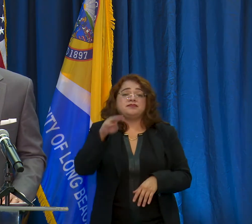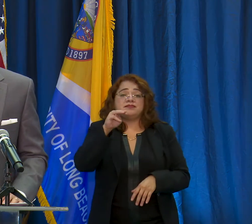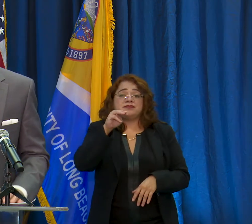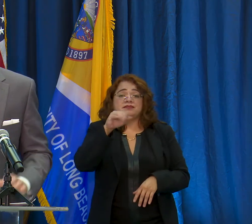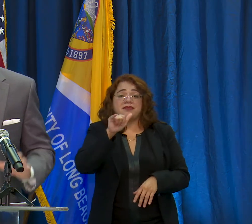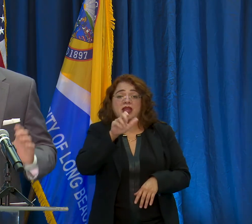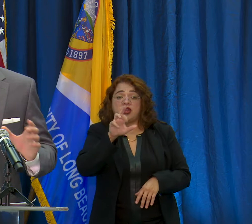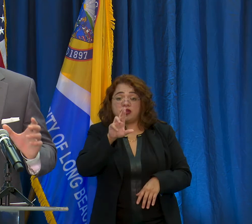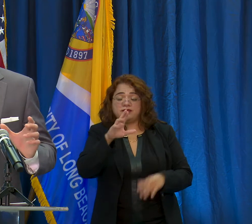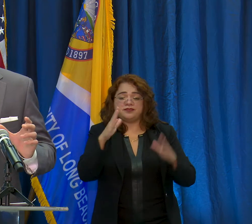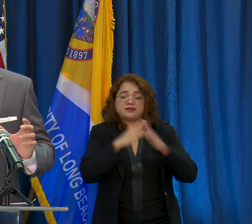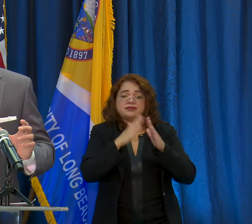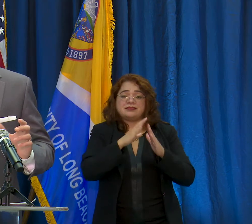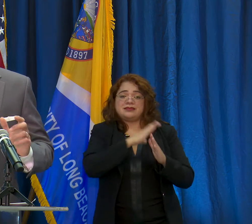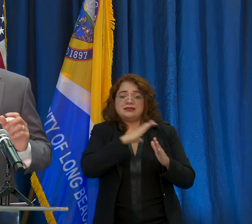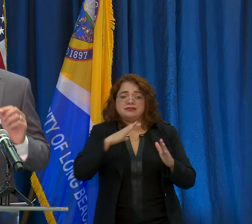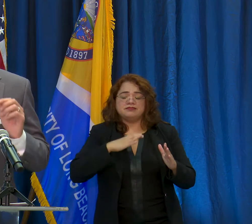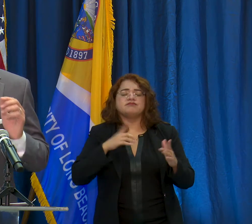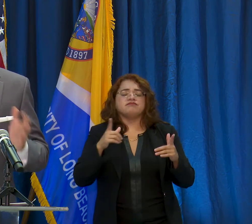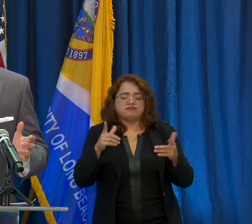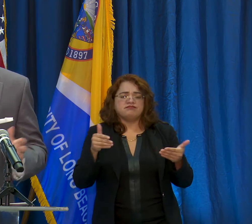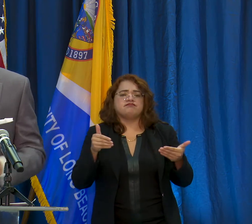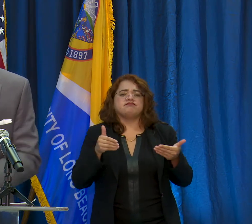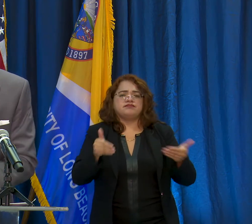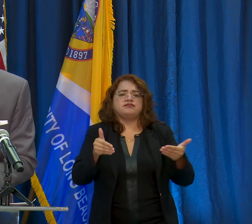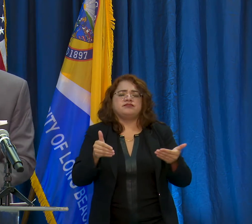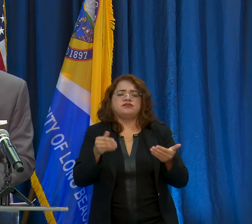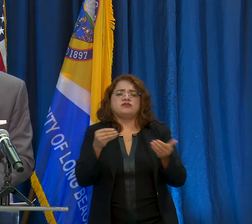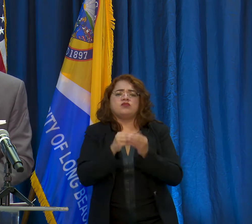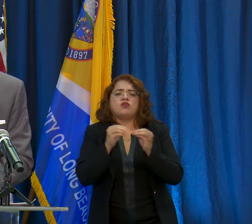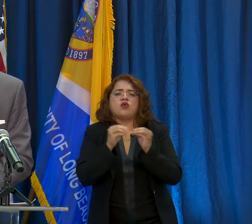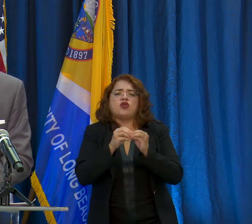are scheduled to consider additional grant and loan programs for